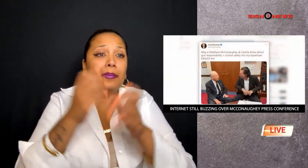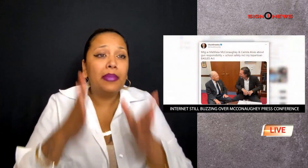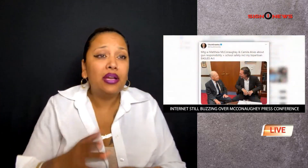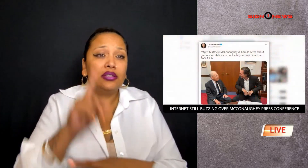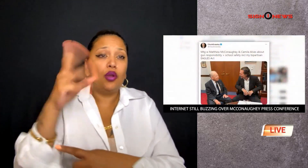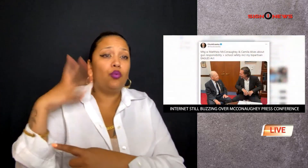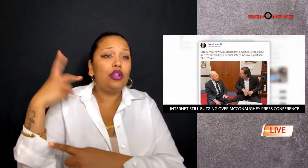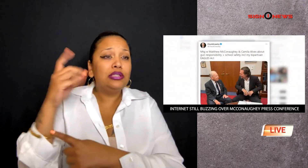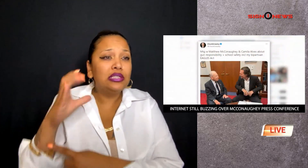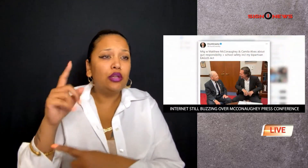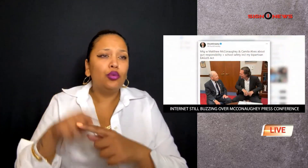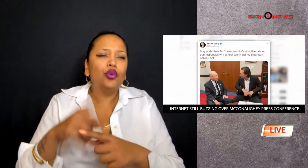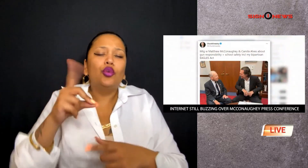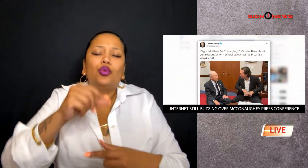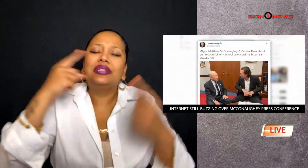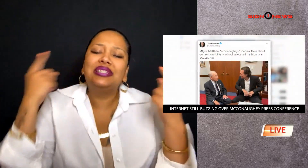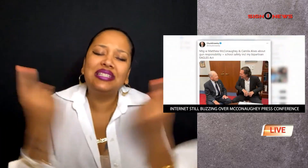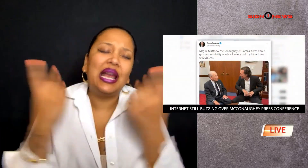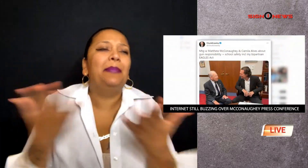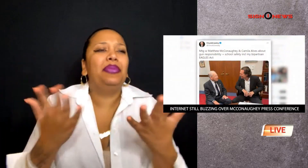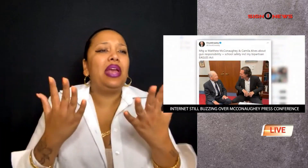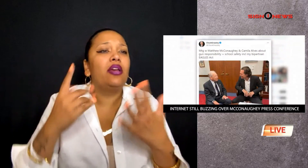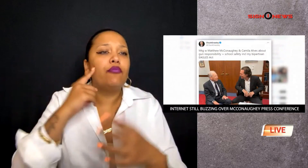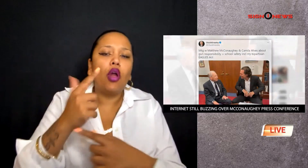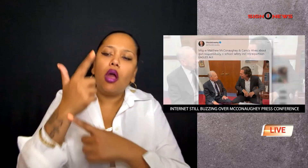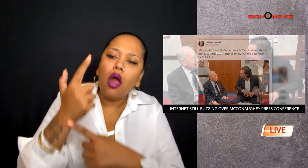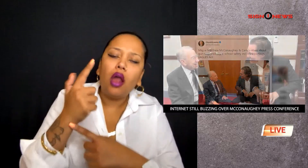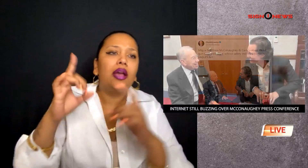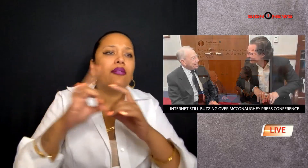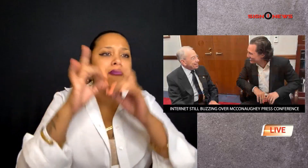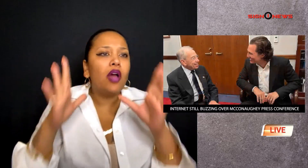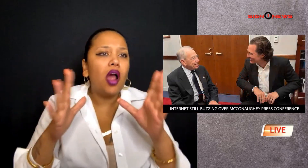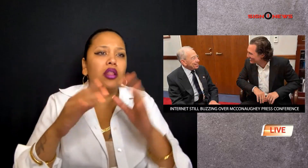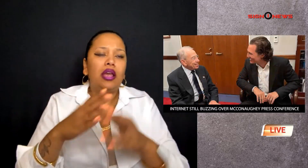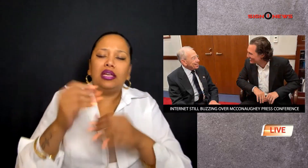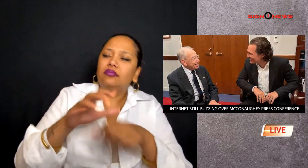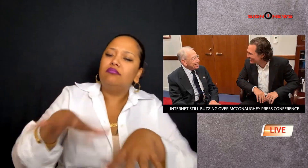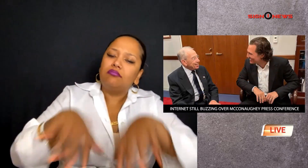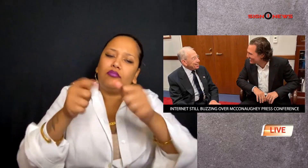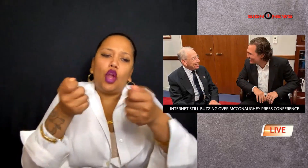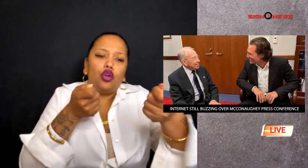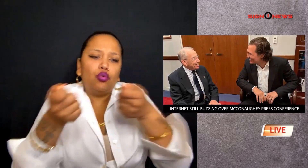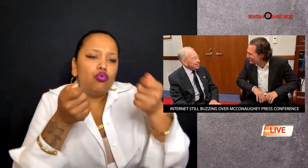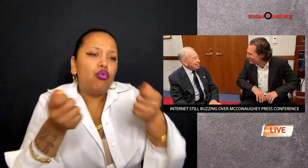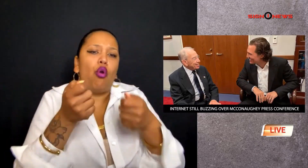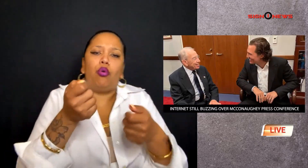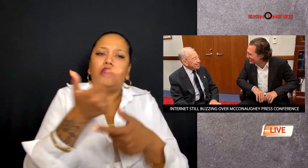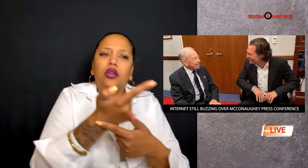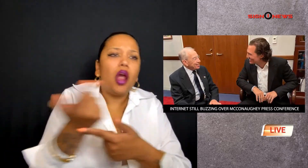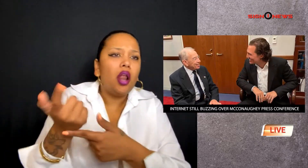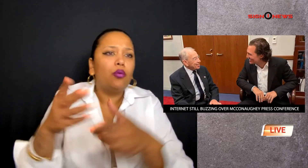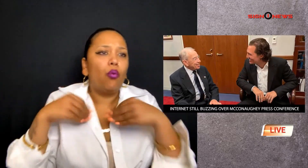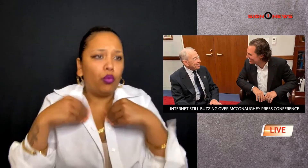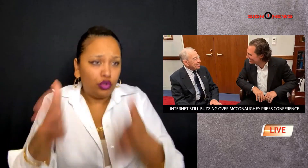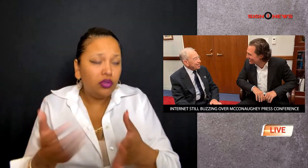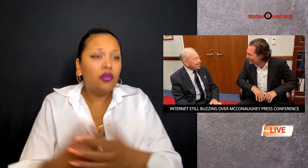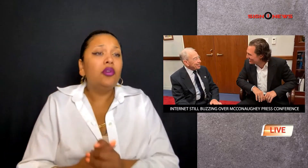he made the plea to lawmakers in Washington DC to do something about gun violence and gun control